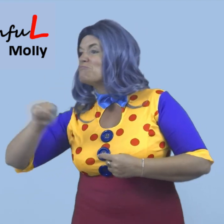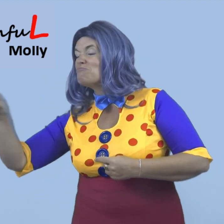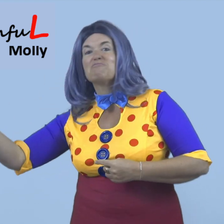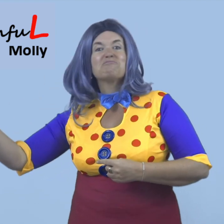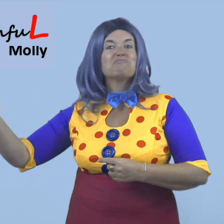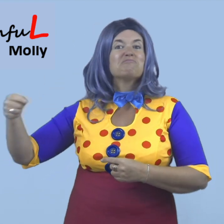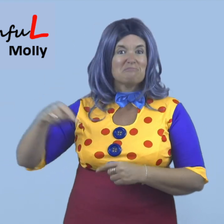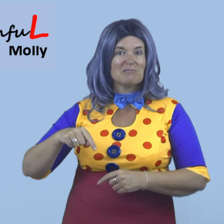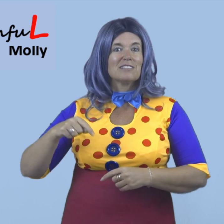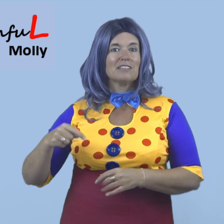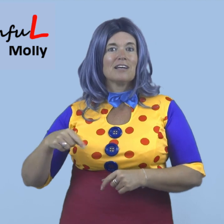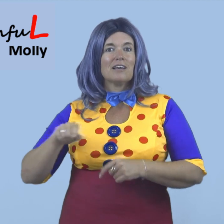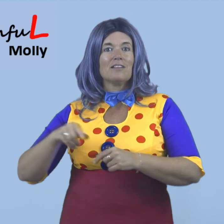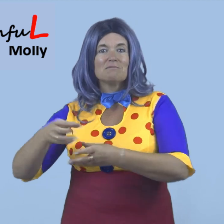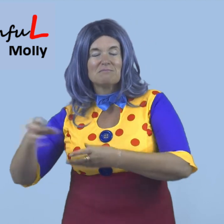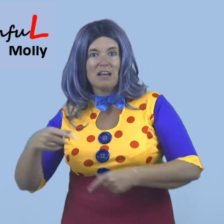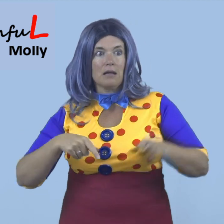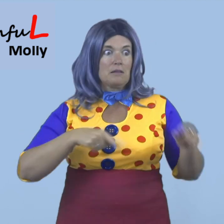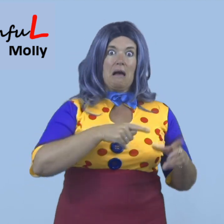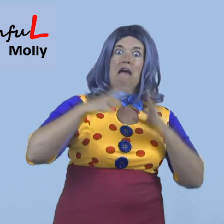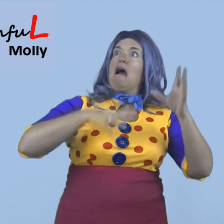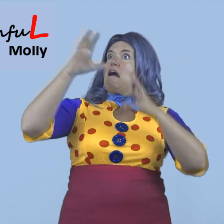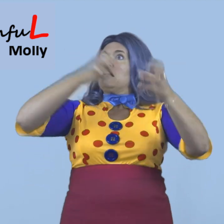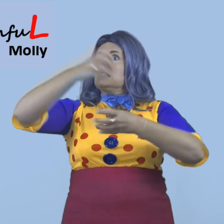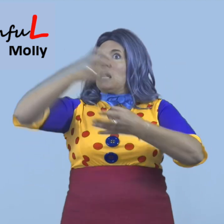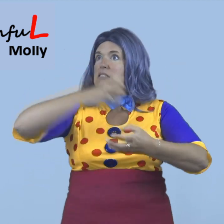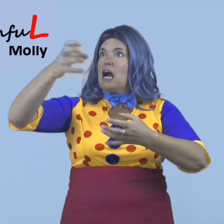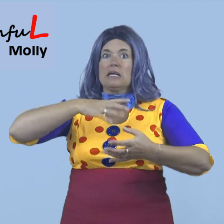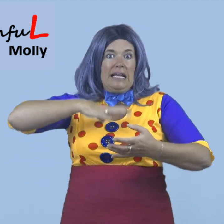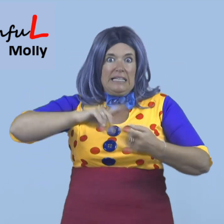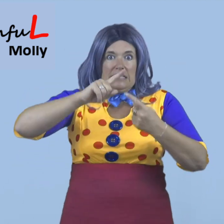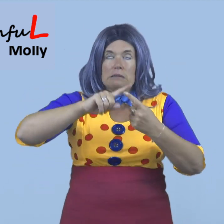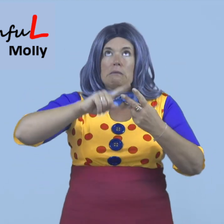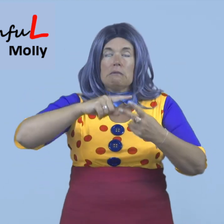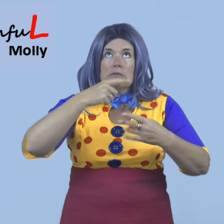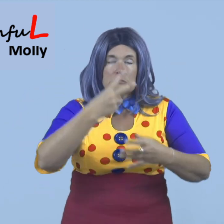walking quickly up the pathway towards the front door. Flustered, Meg found what she needed and ran to the door of Number 1,